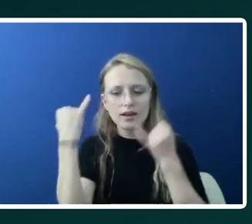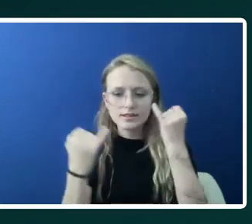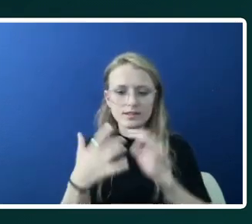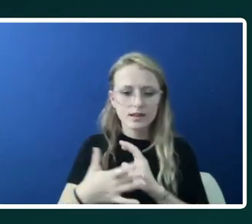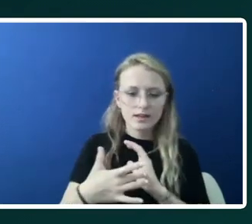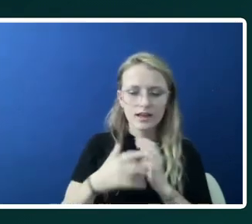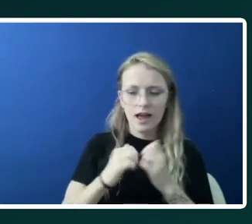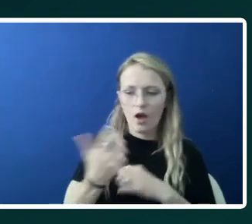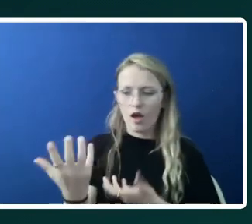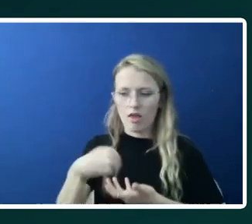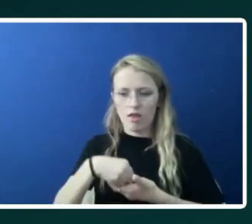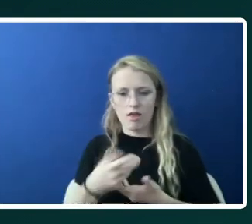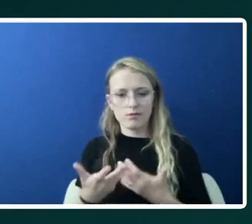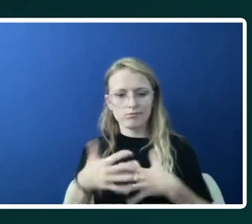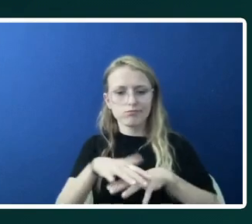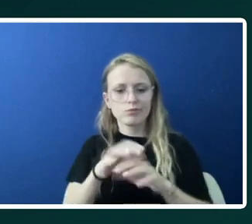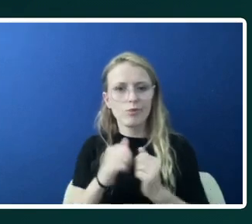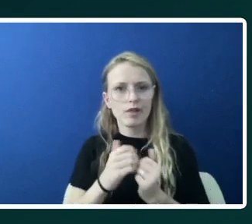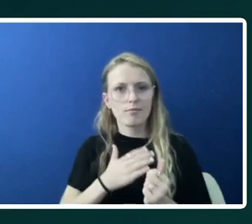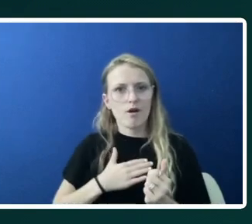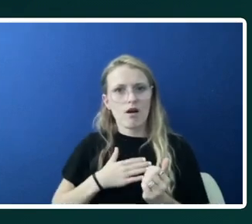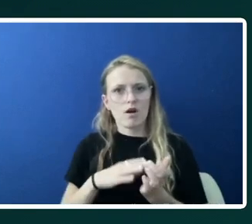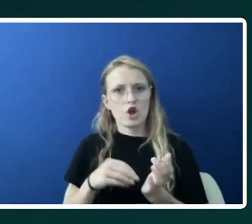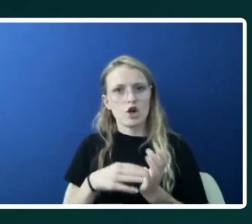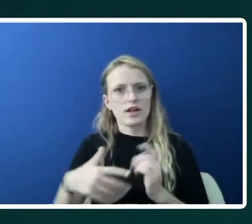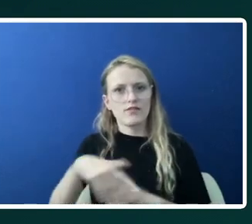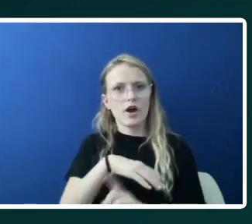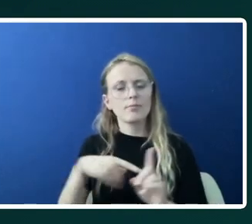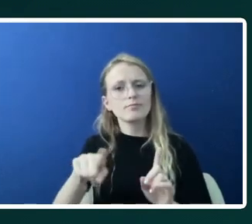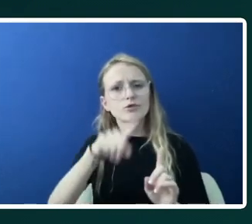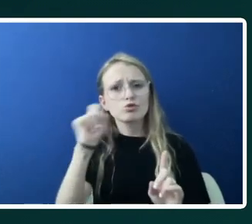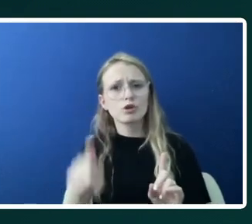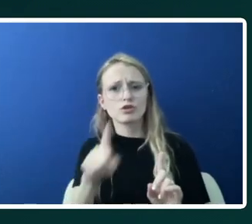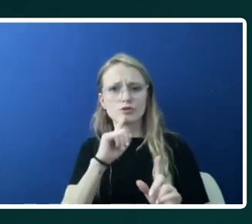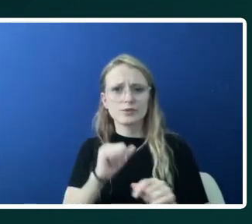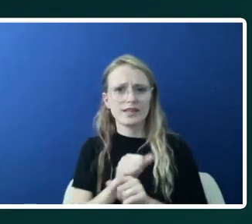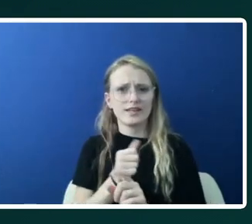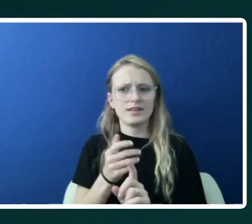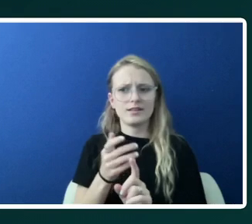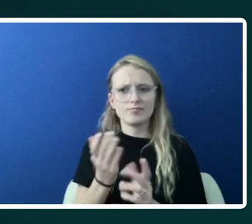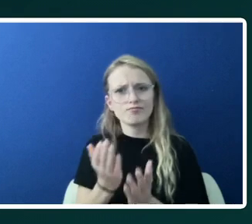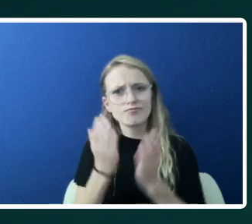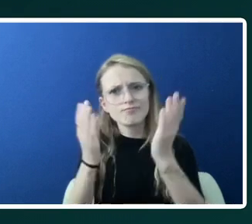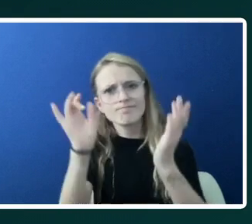environments. These questions are really offered to help you think through your community's needs,